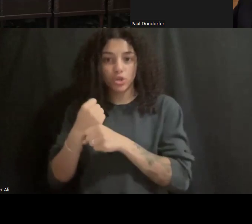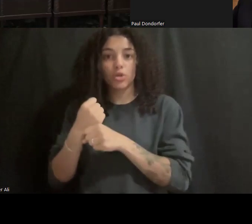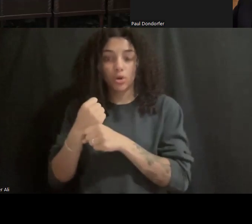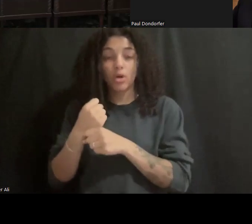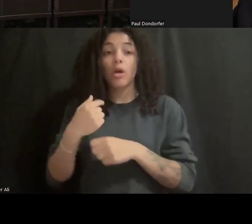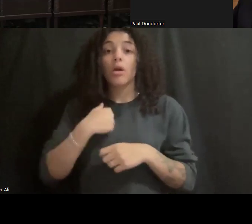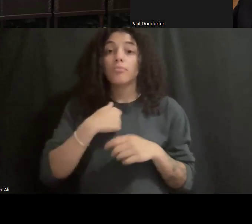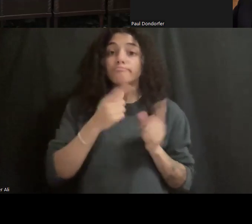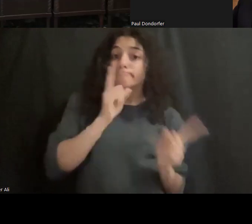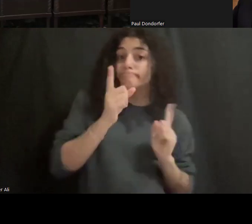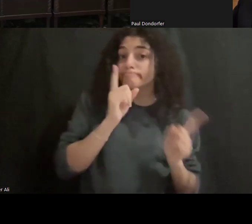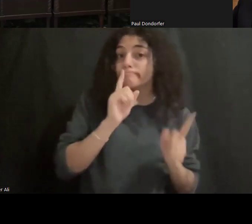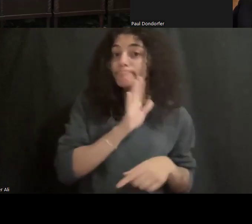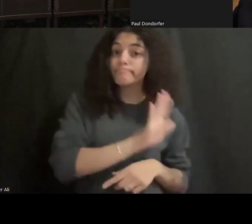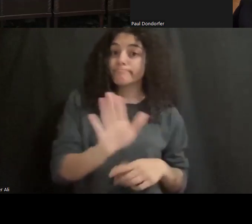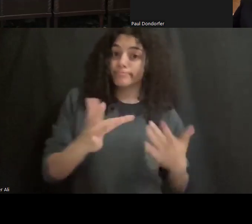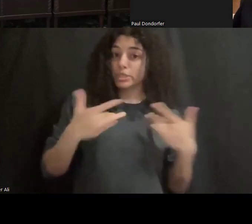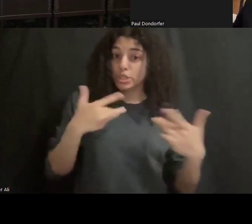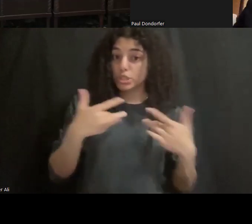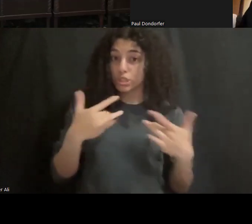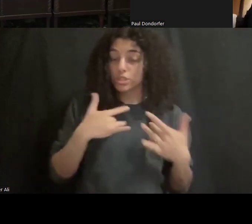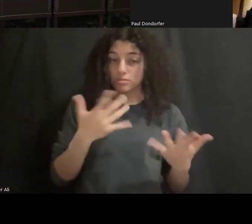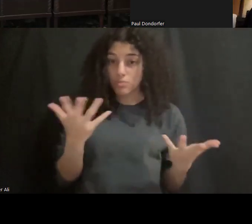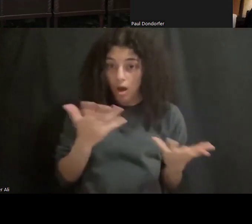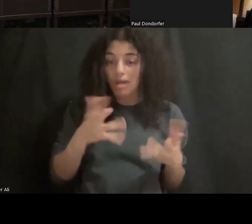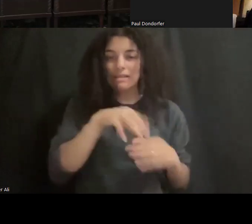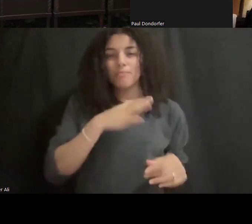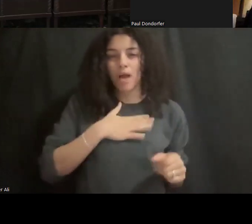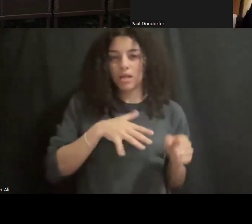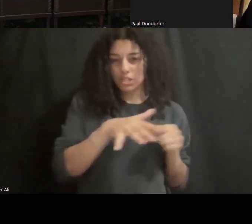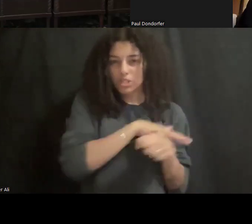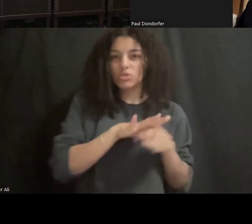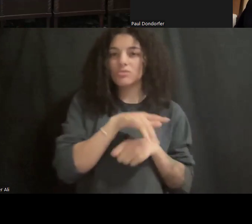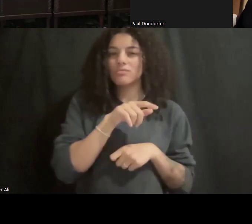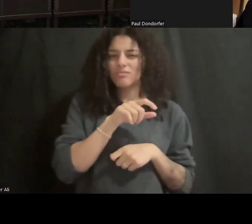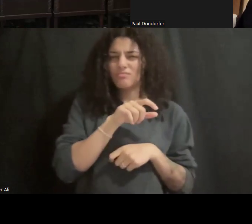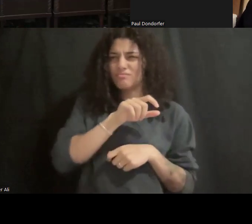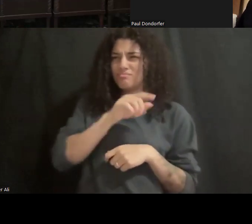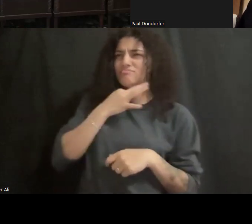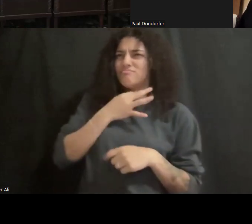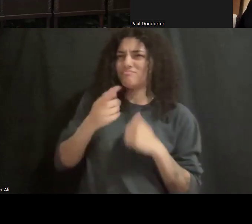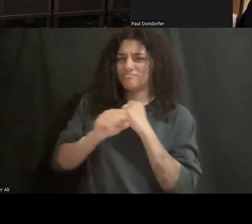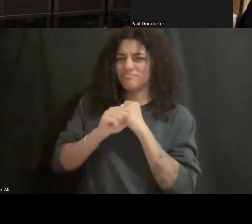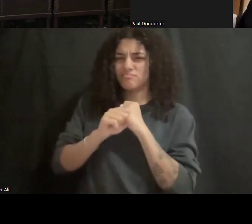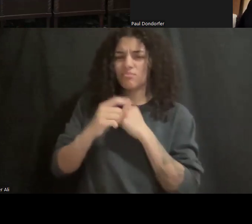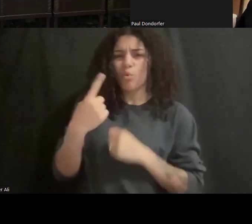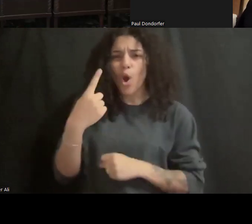from the people I spoke with in my district is why such an extended period if there is if